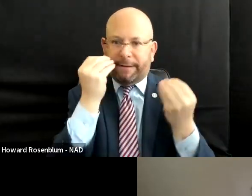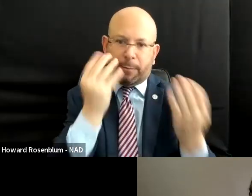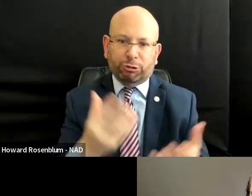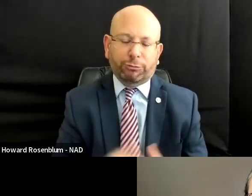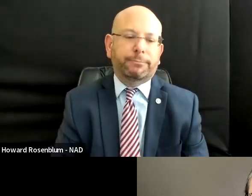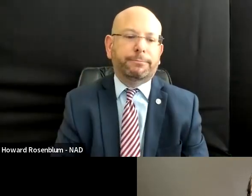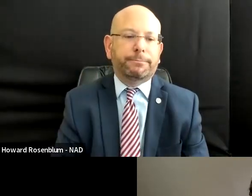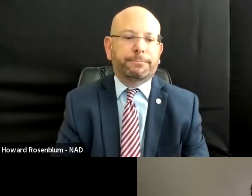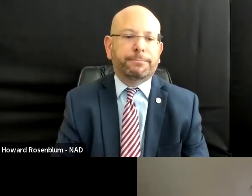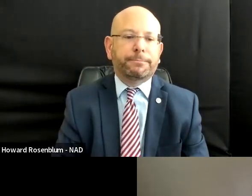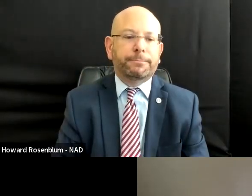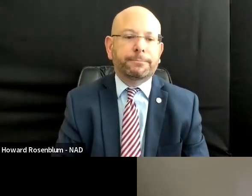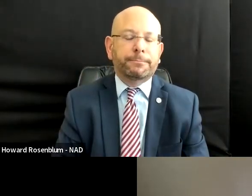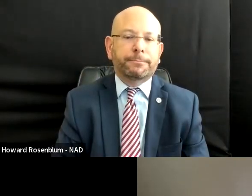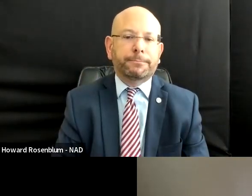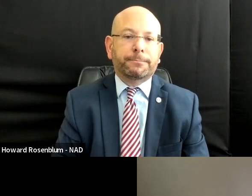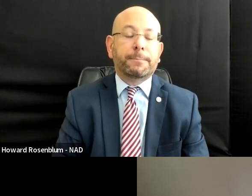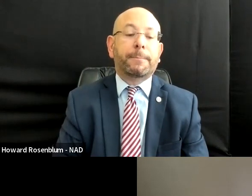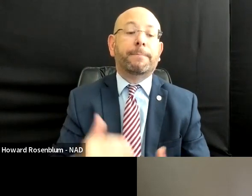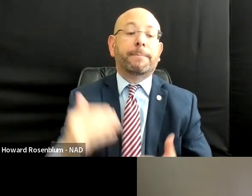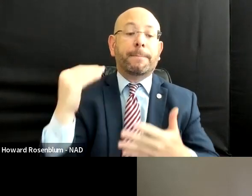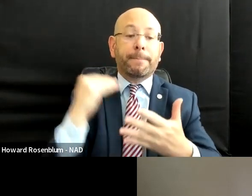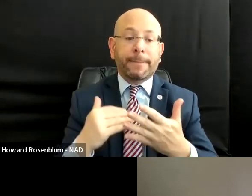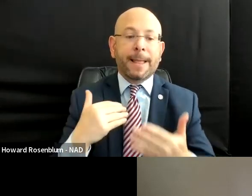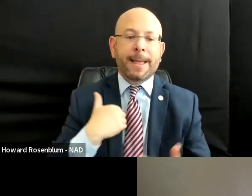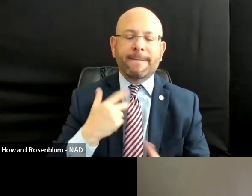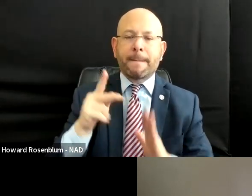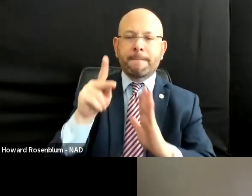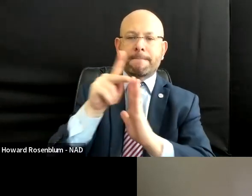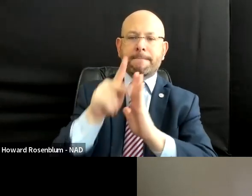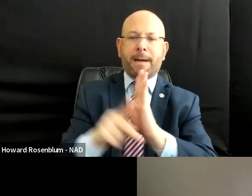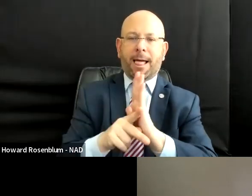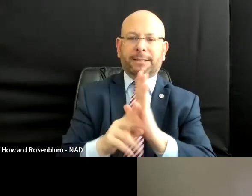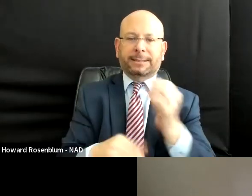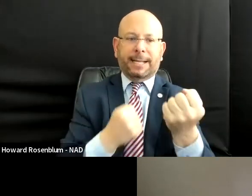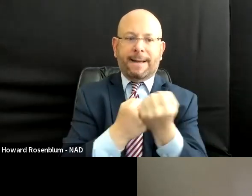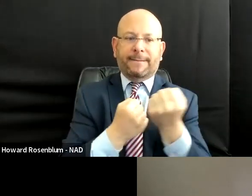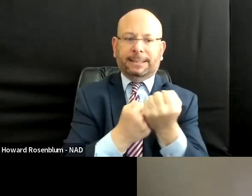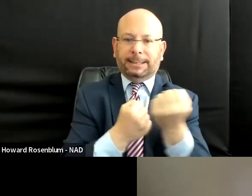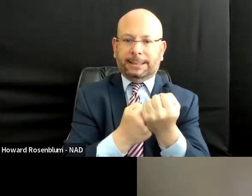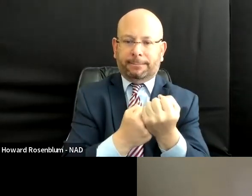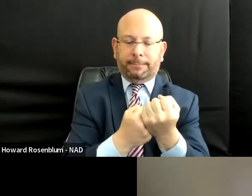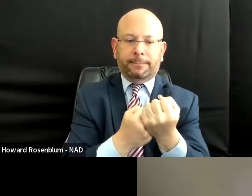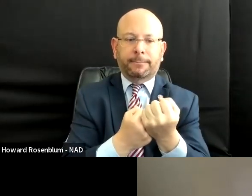Instagram and also through magazines. The team that's involved with the communications and social media has